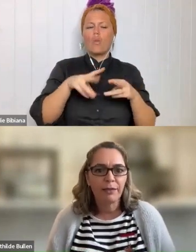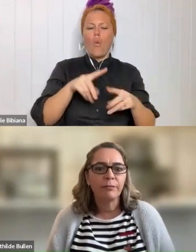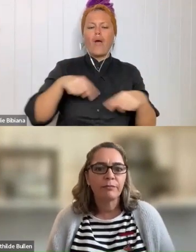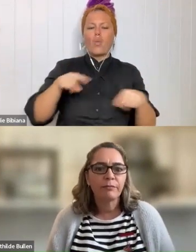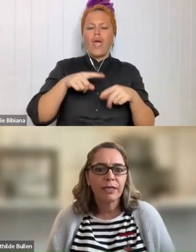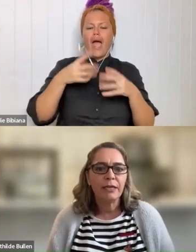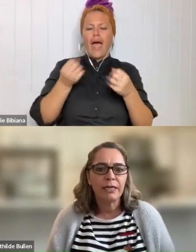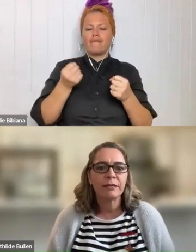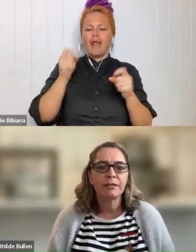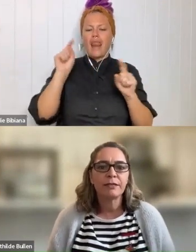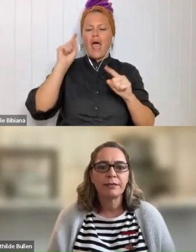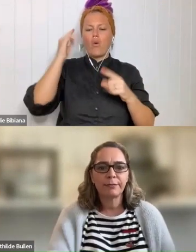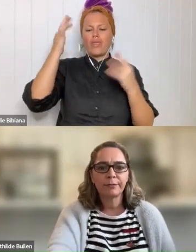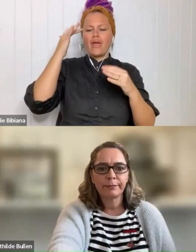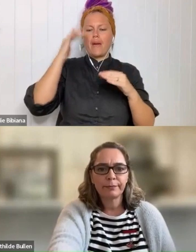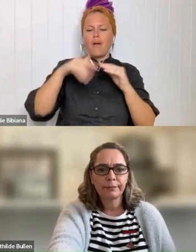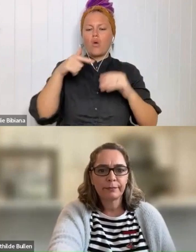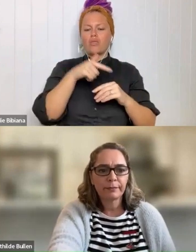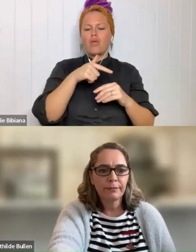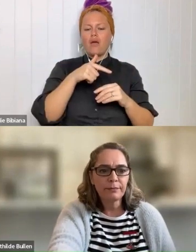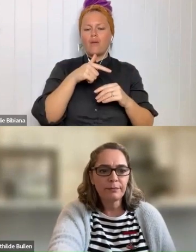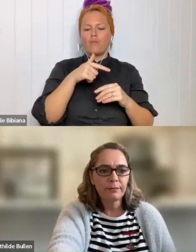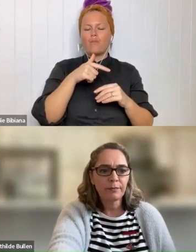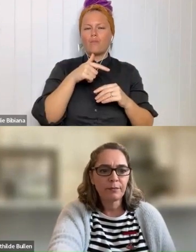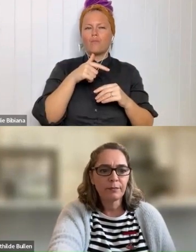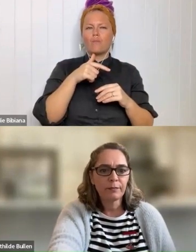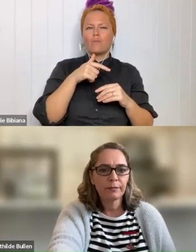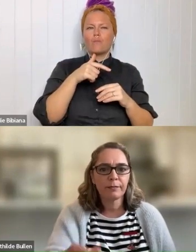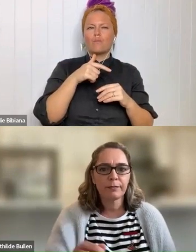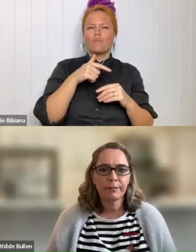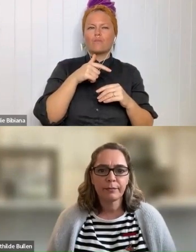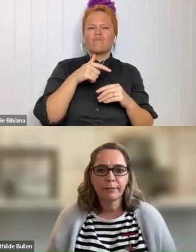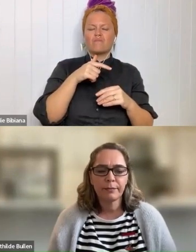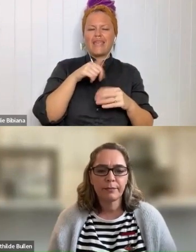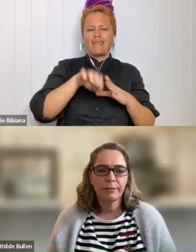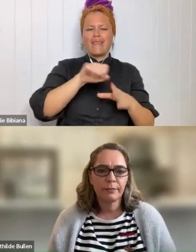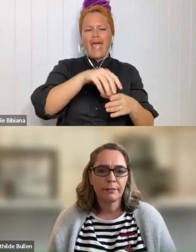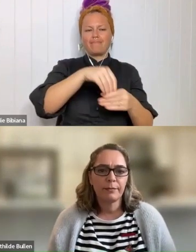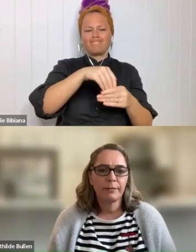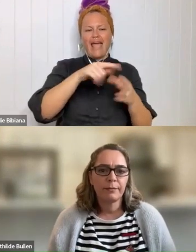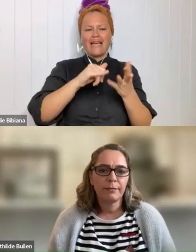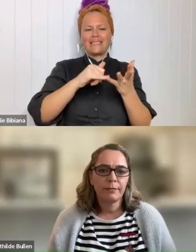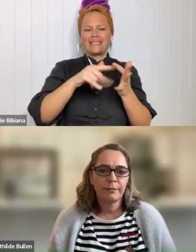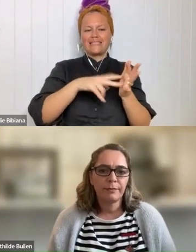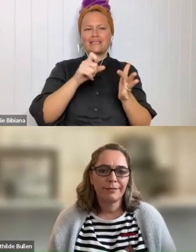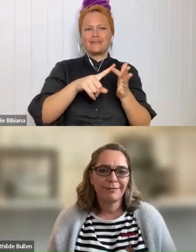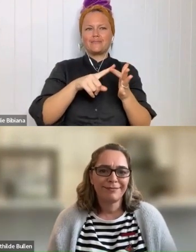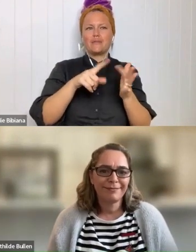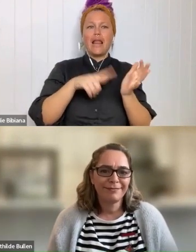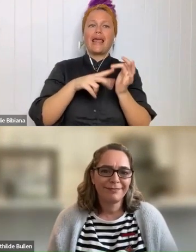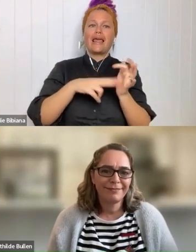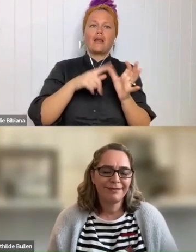them, in essence. Yeah, I agree. I think both of you have great responses to that.